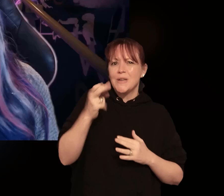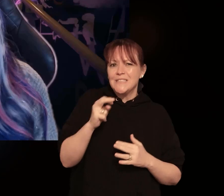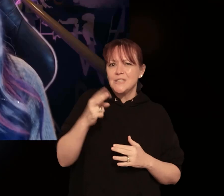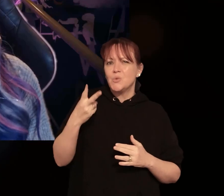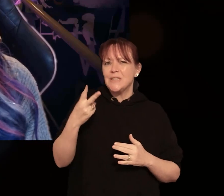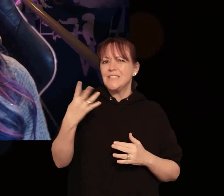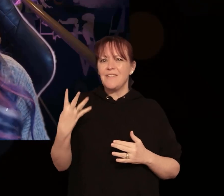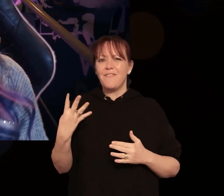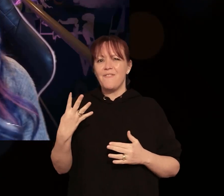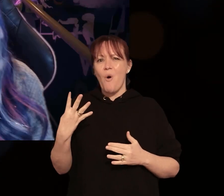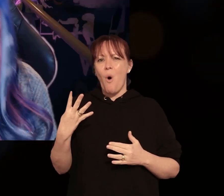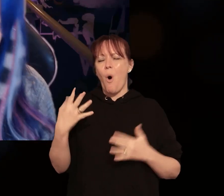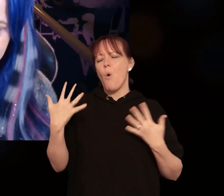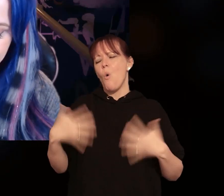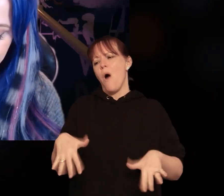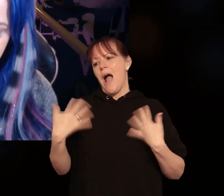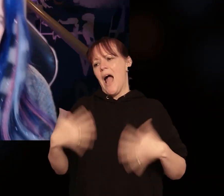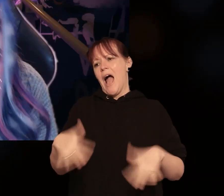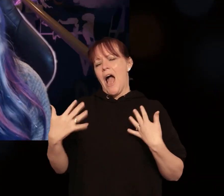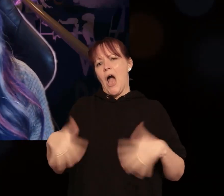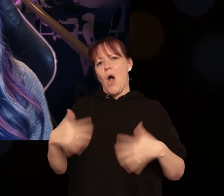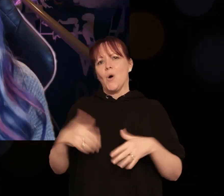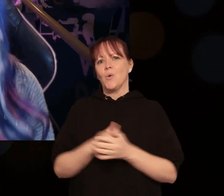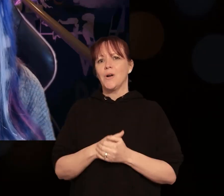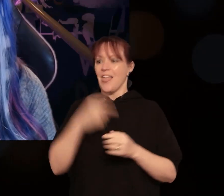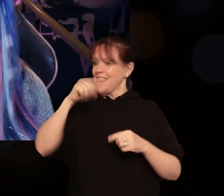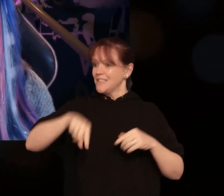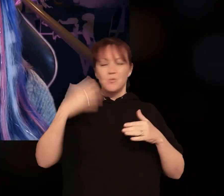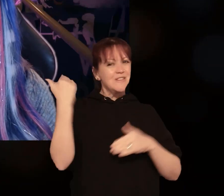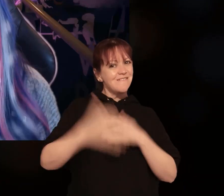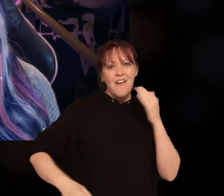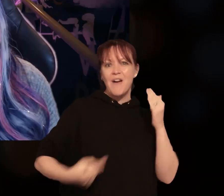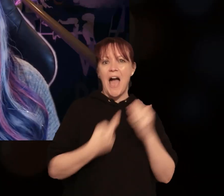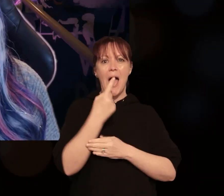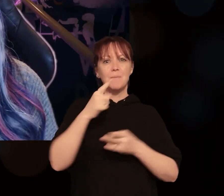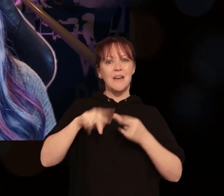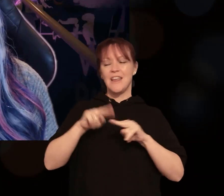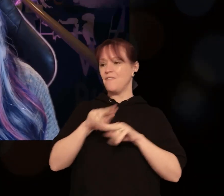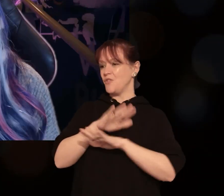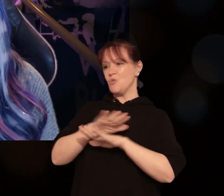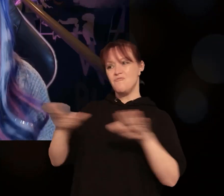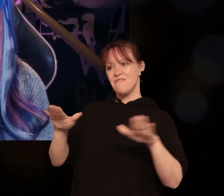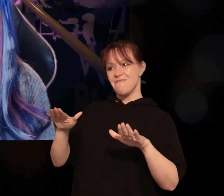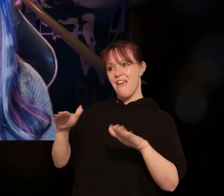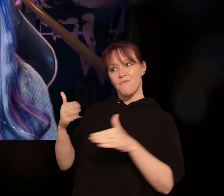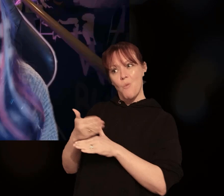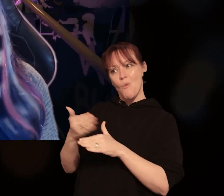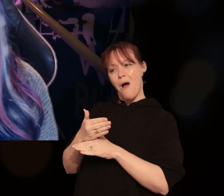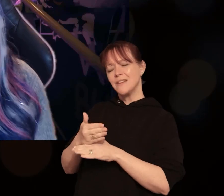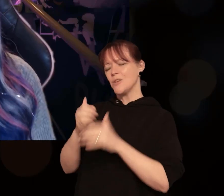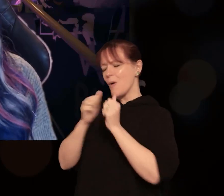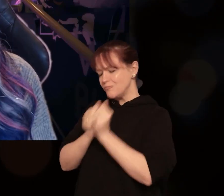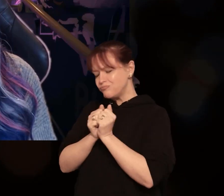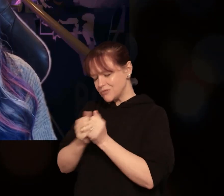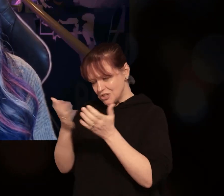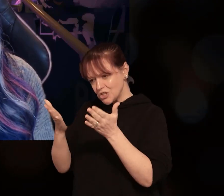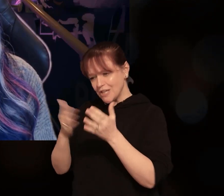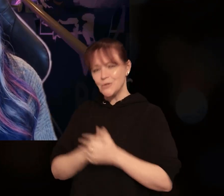so I see you and I appreciate you. Now, we are going to be having the next Game Accessibility Conference